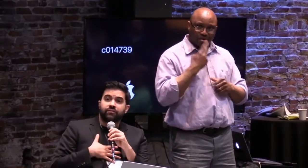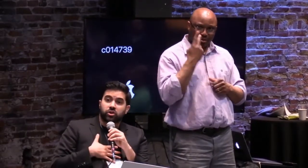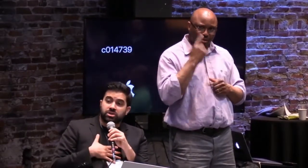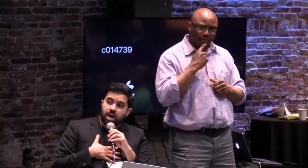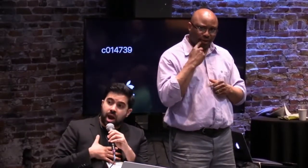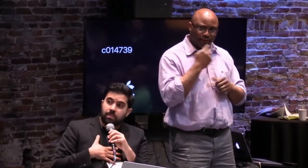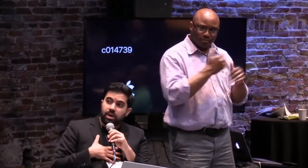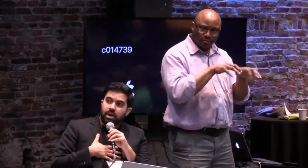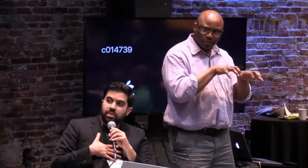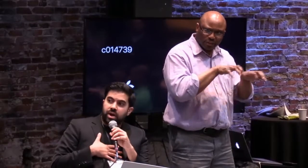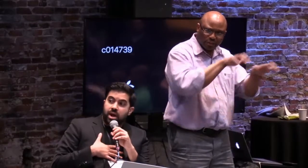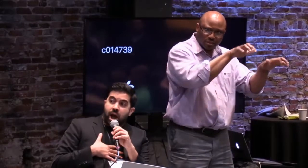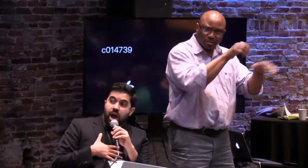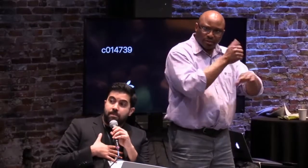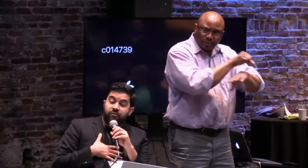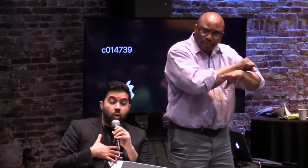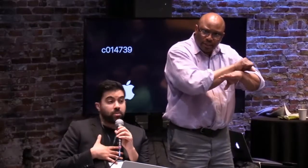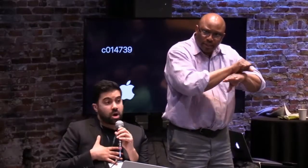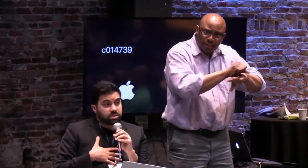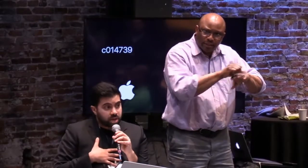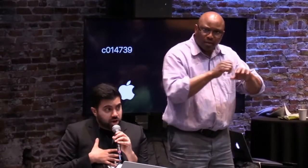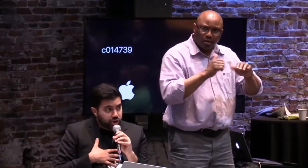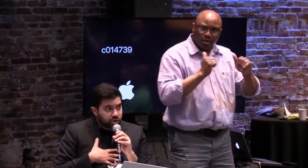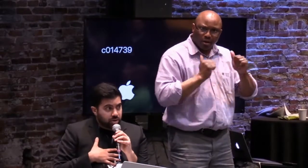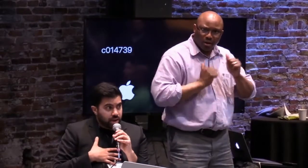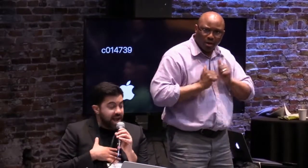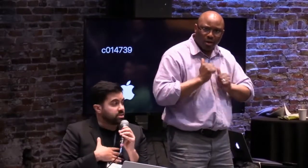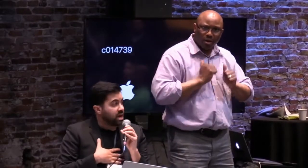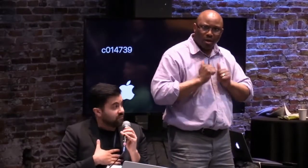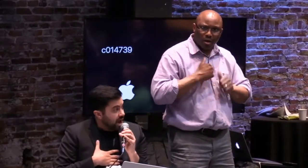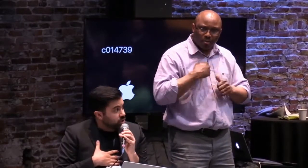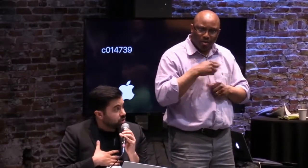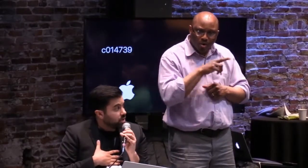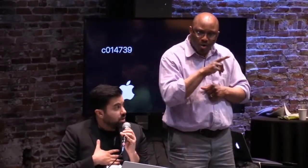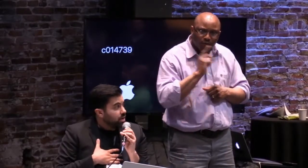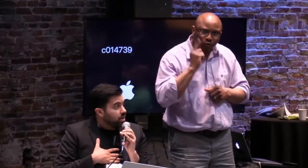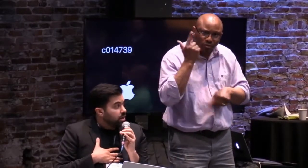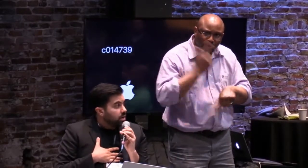the first time that I performed on stage as a deaf actor,